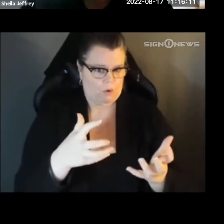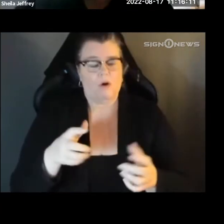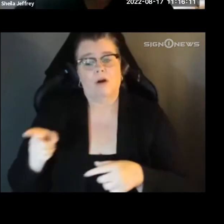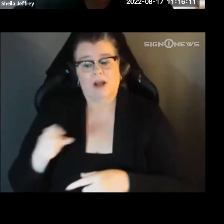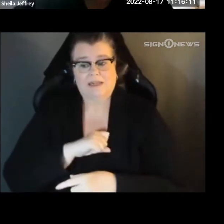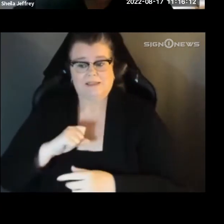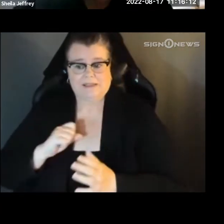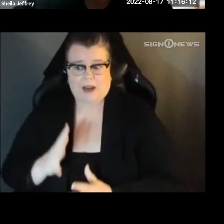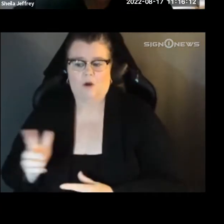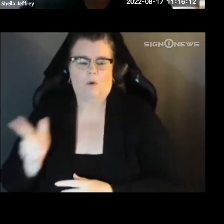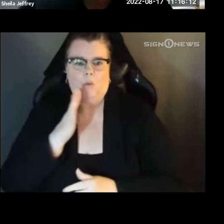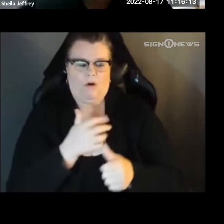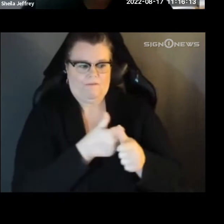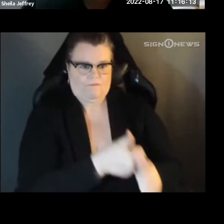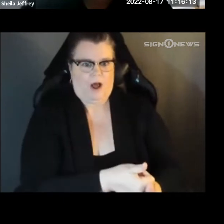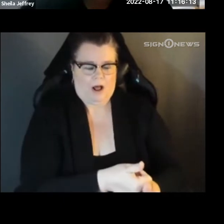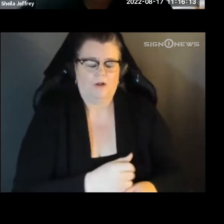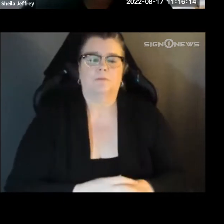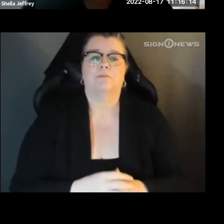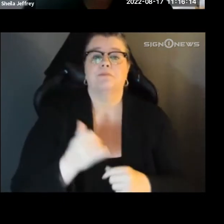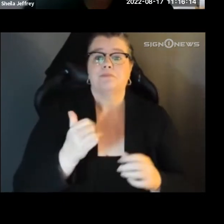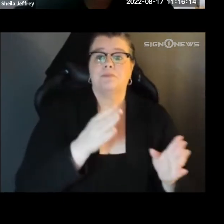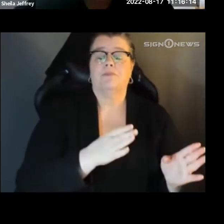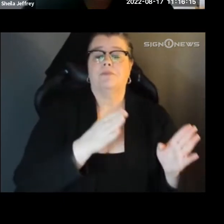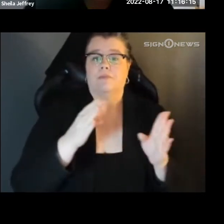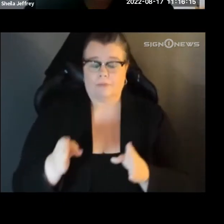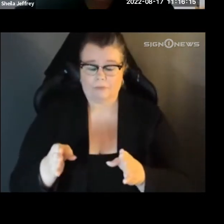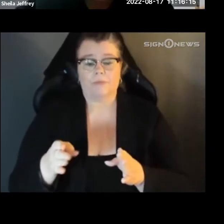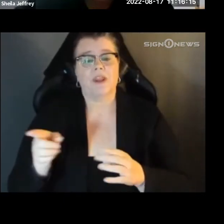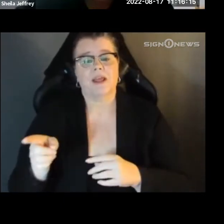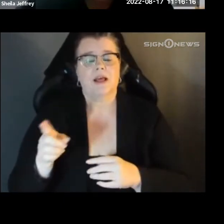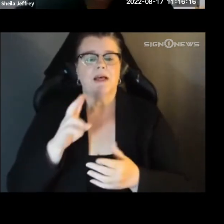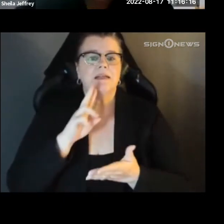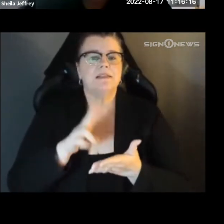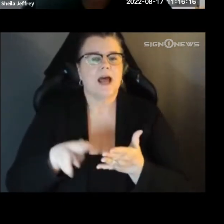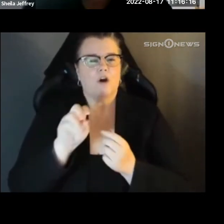Secretary of State's overseas elections voting and business license and Georgia